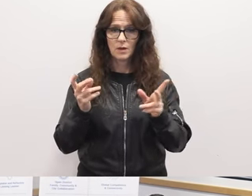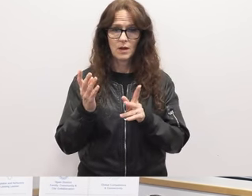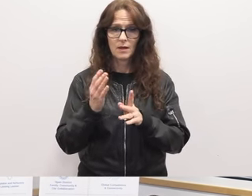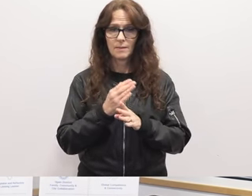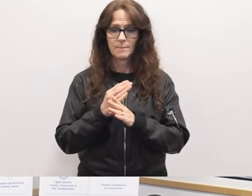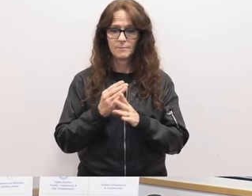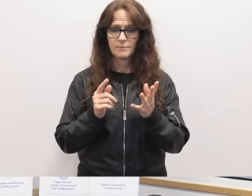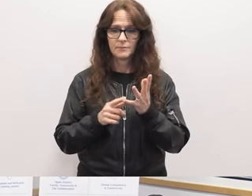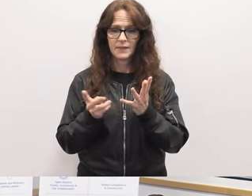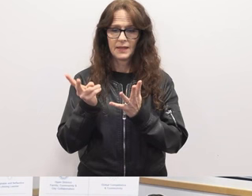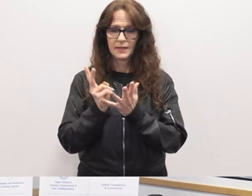[Maria Lopez] Keep.